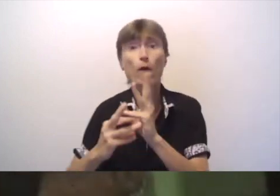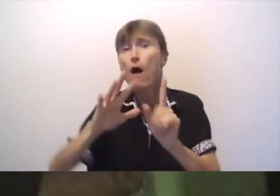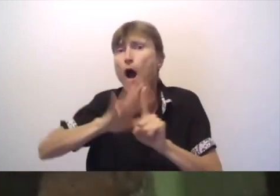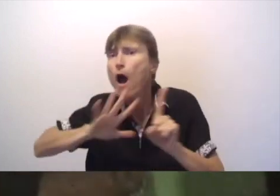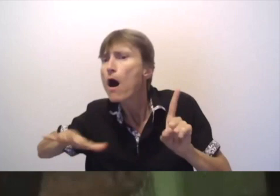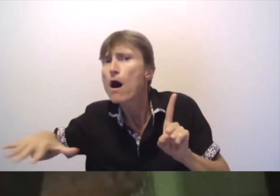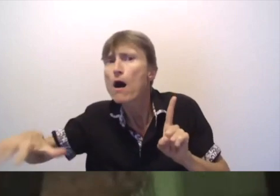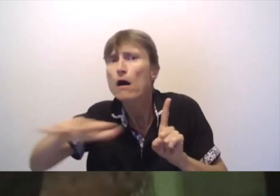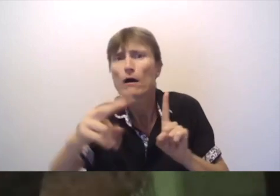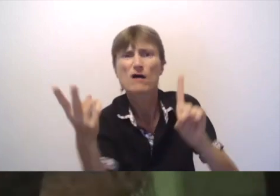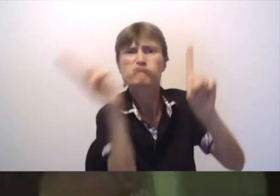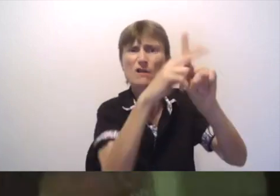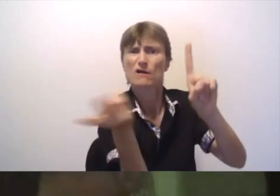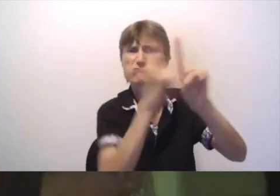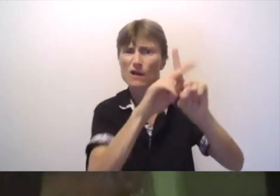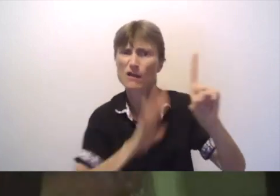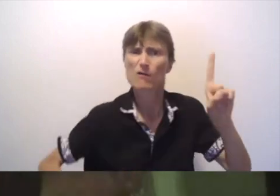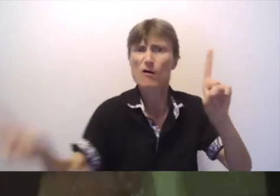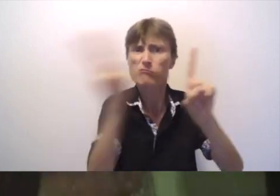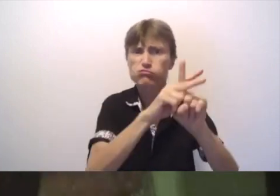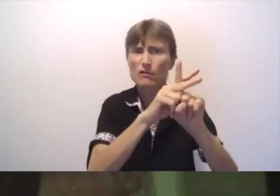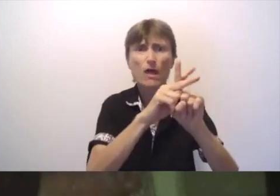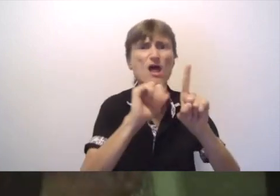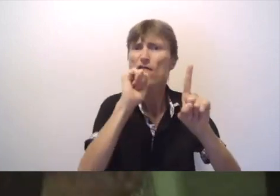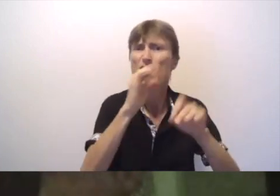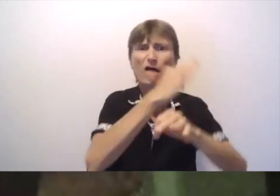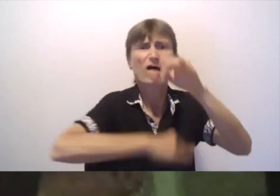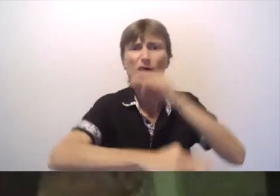adopting an implied shared understanding of the arts